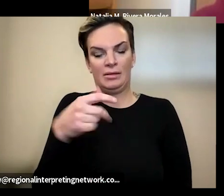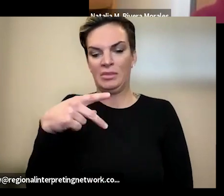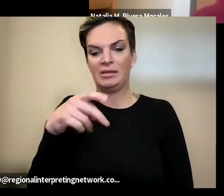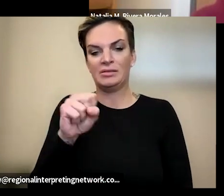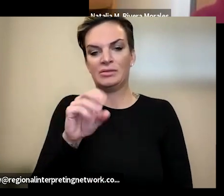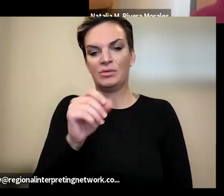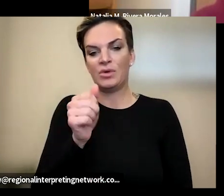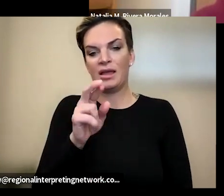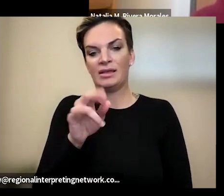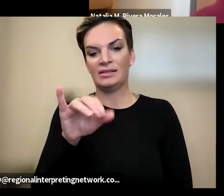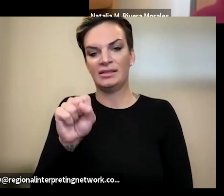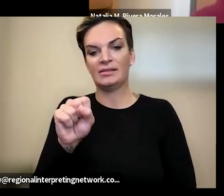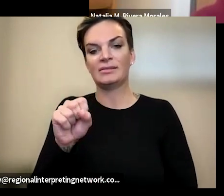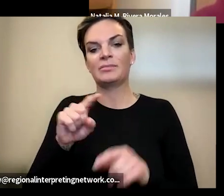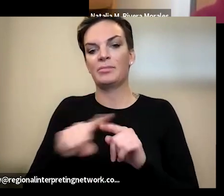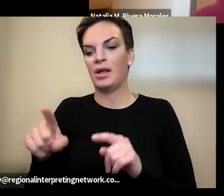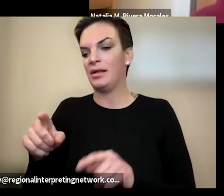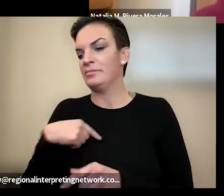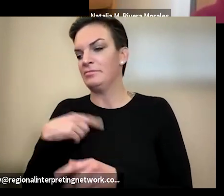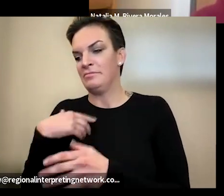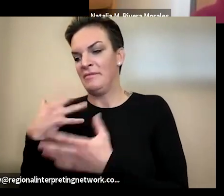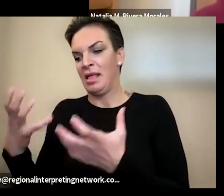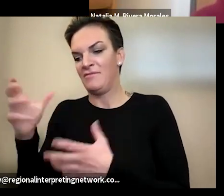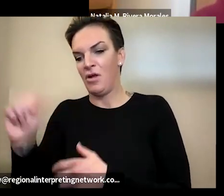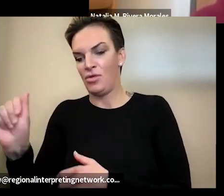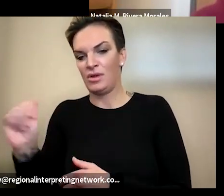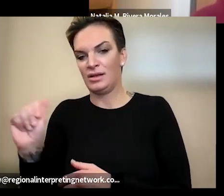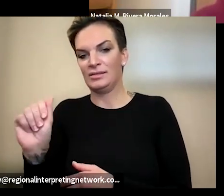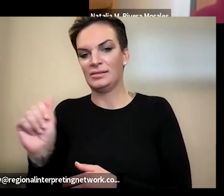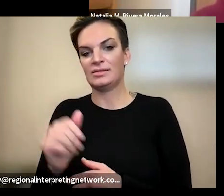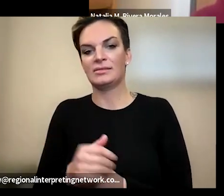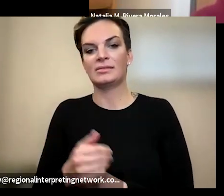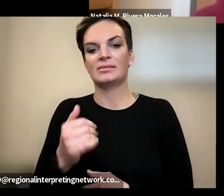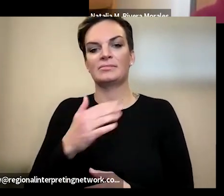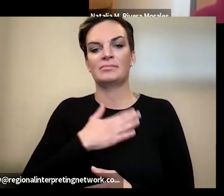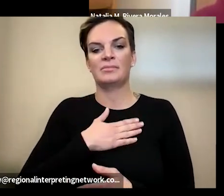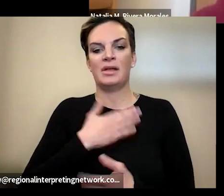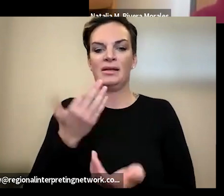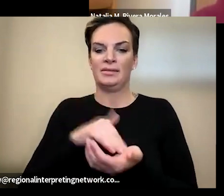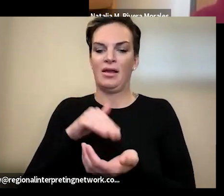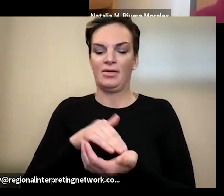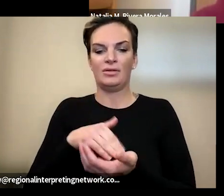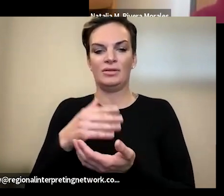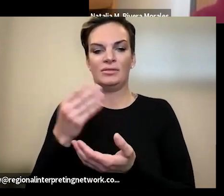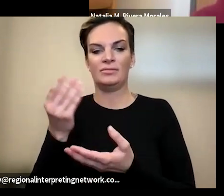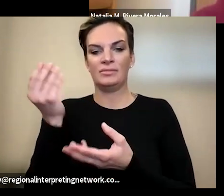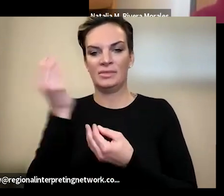have an overwhelming amount of arthritis. As my rheumatologist reminds me frequently, I have a